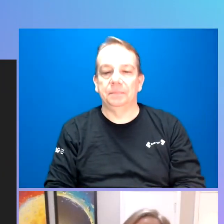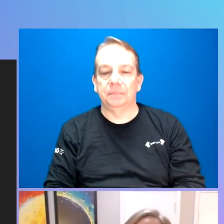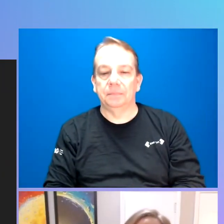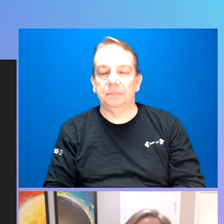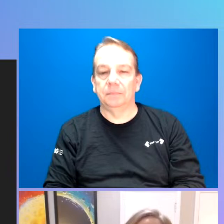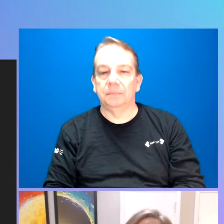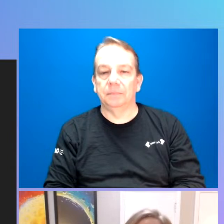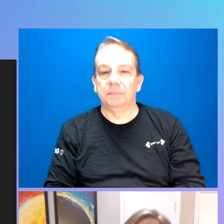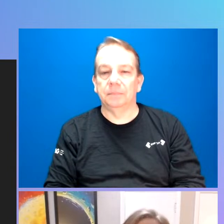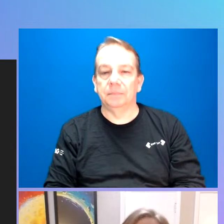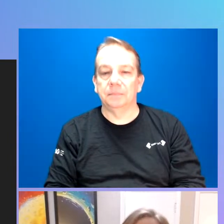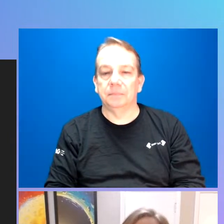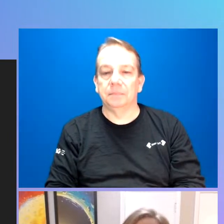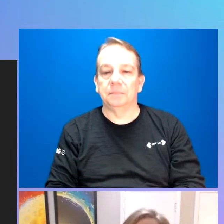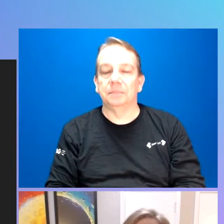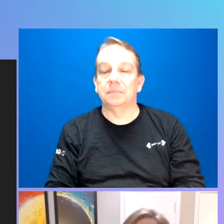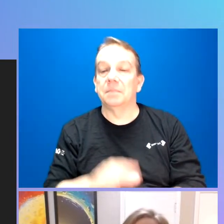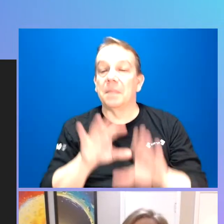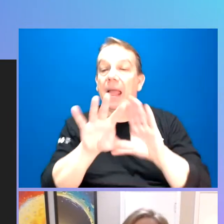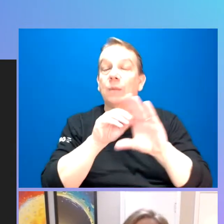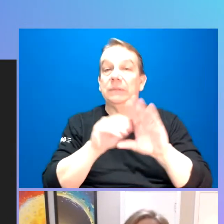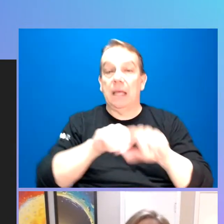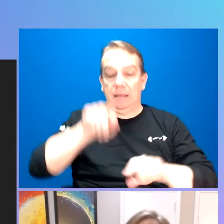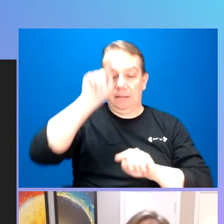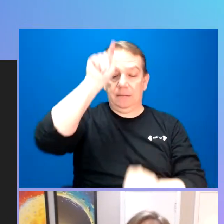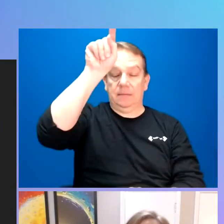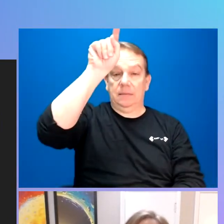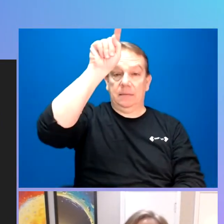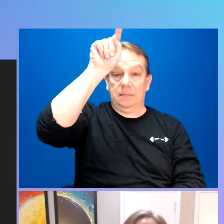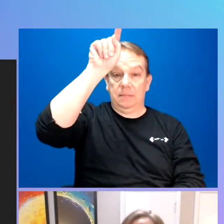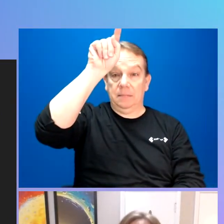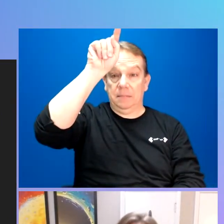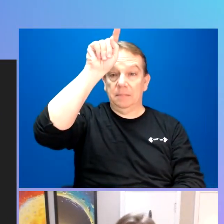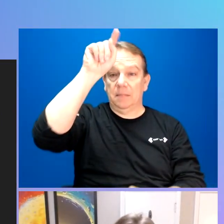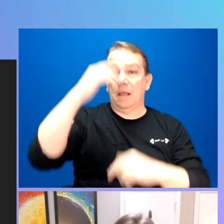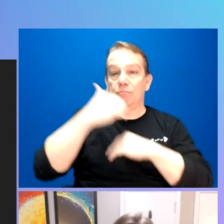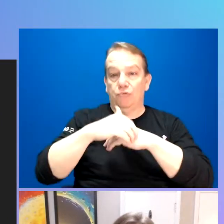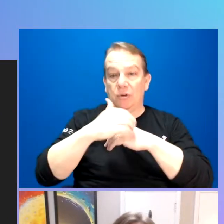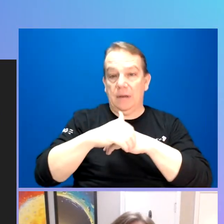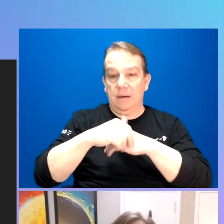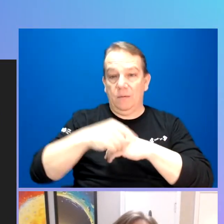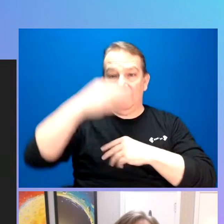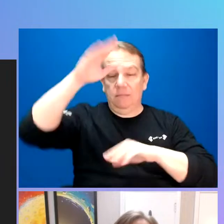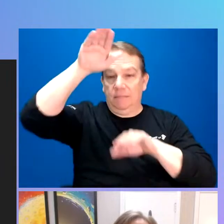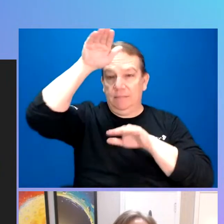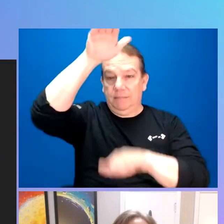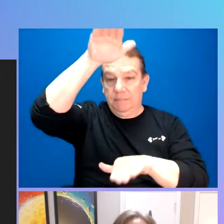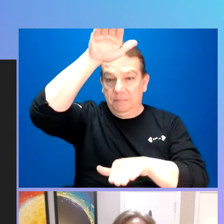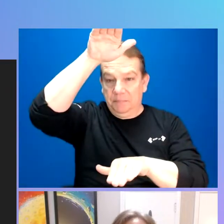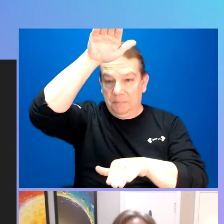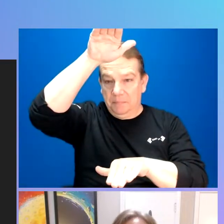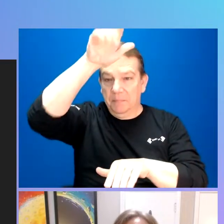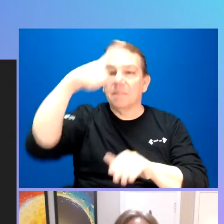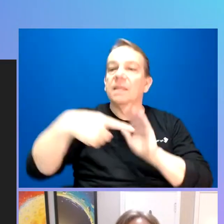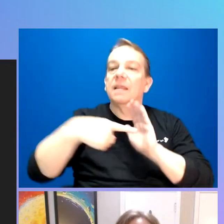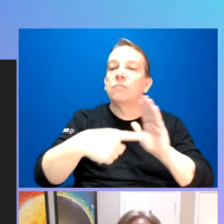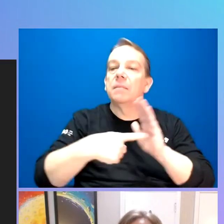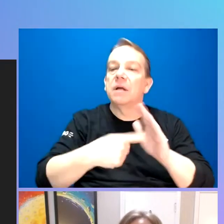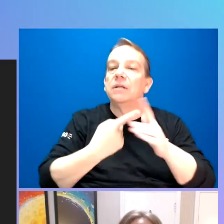sandwich has two pieces of bread, one at the very top and one at the very bottom. They